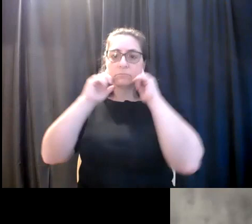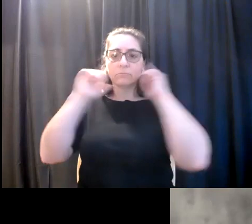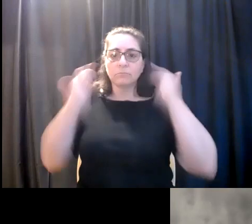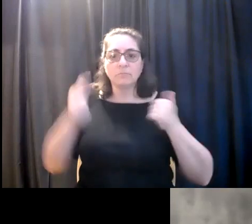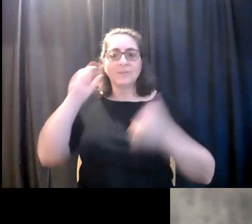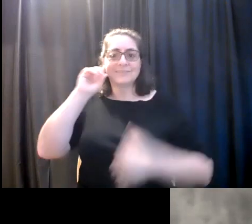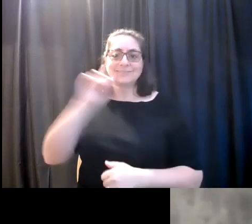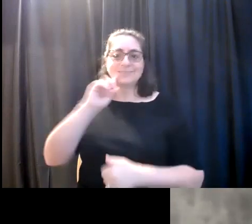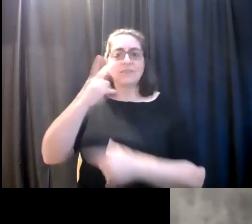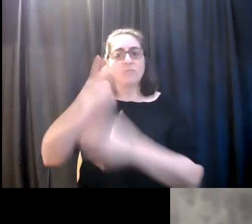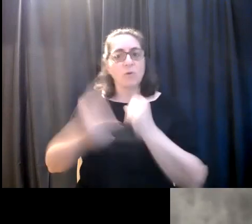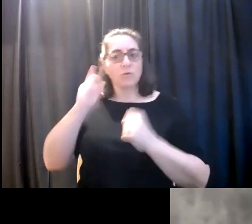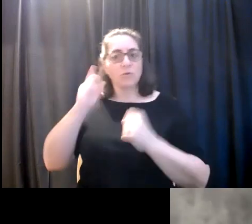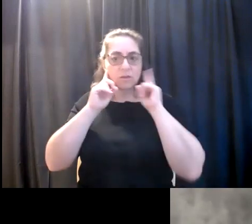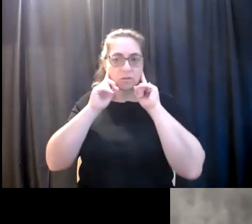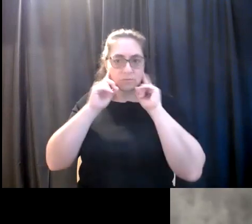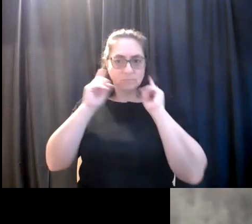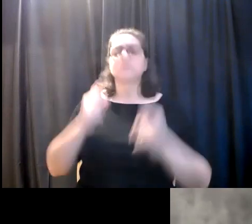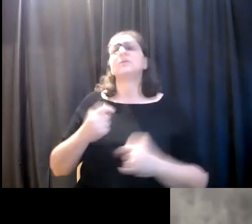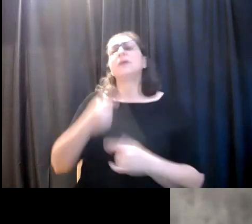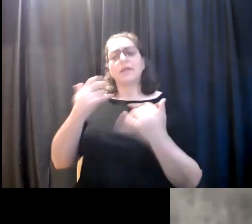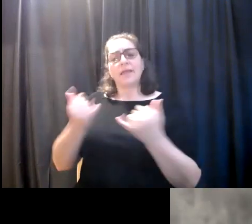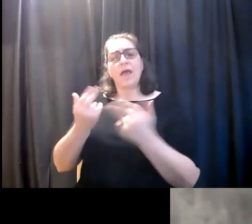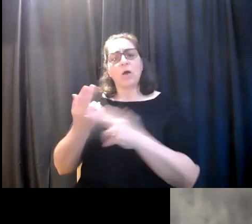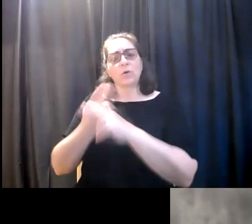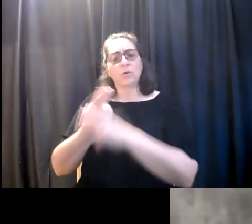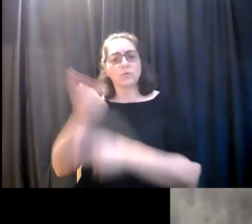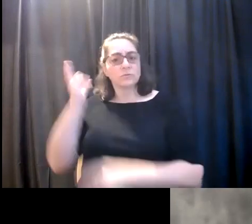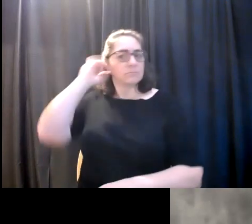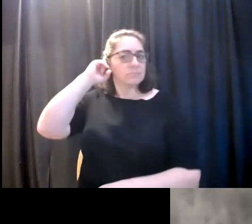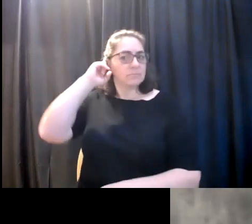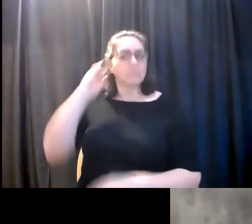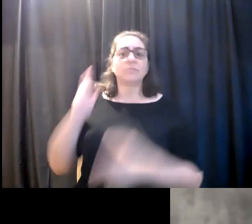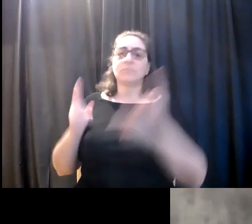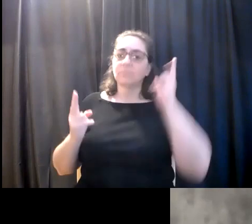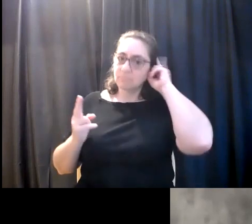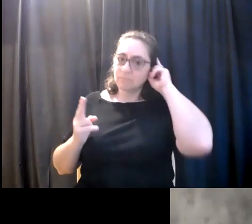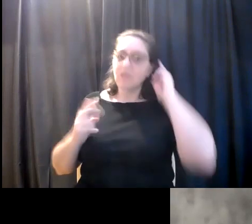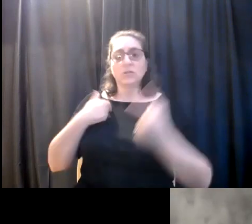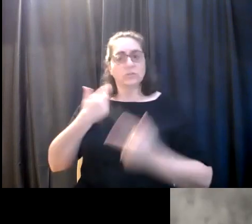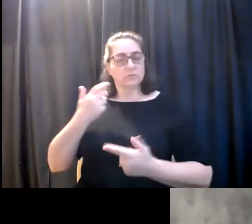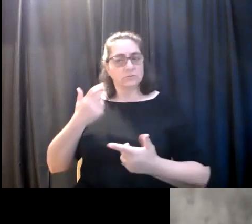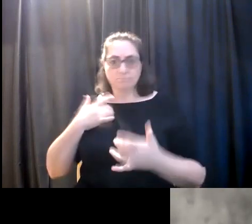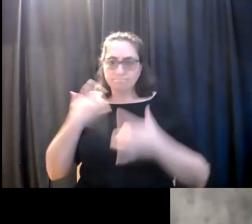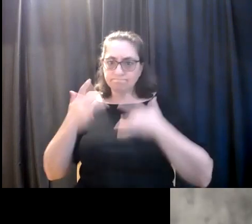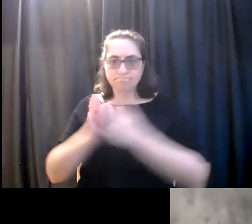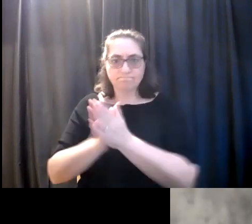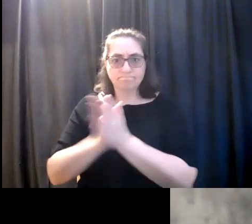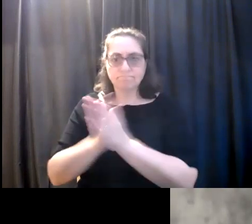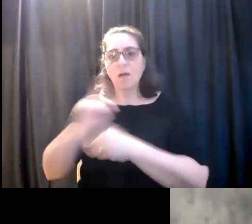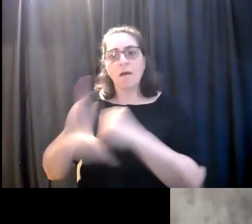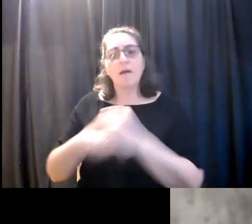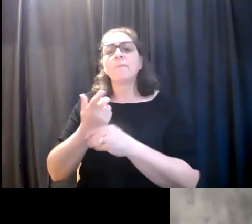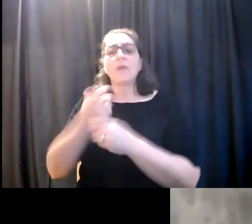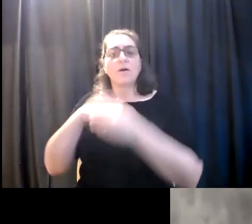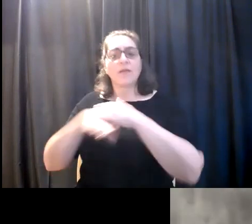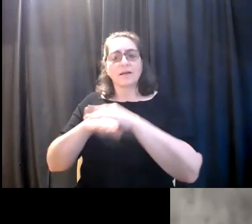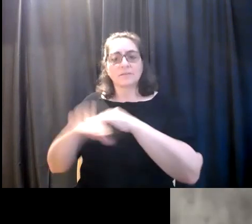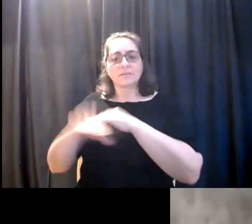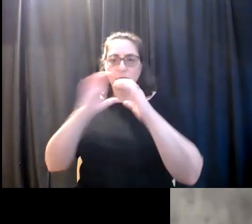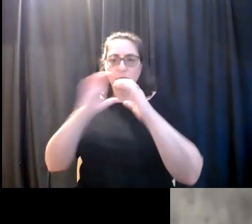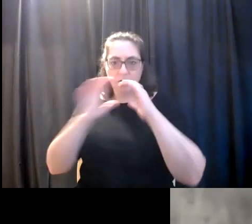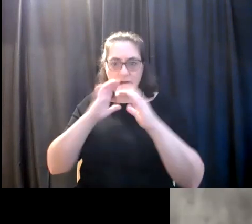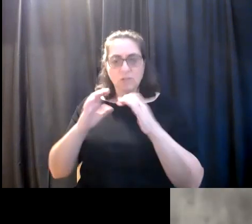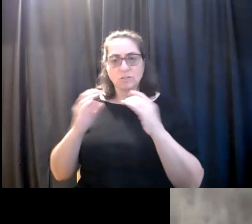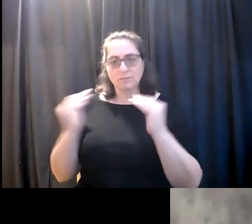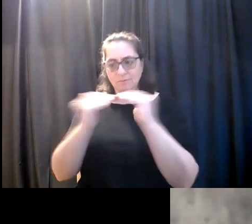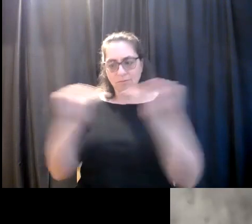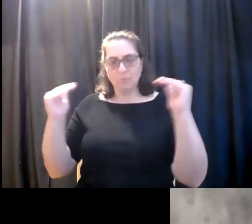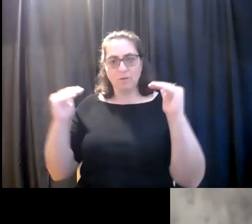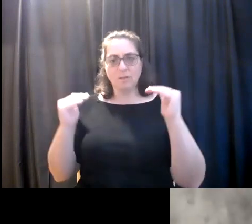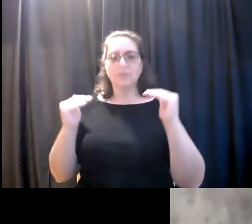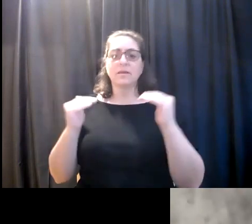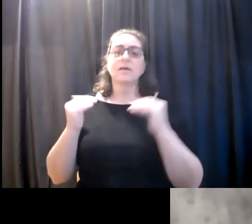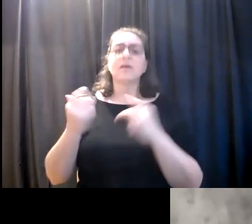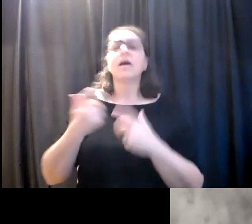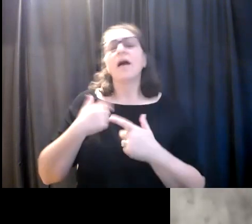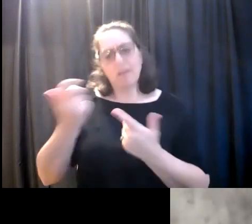Thank you, Laurie. I'm happy to be here. We will talk about navigating health care and